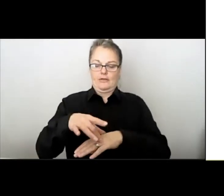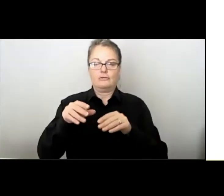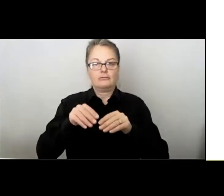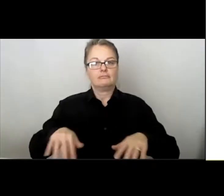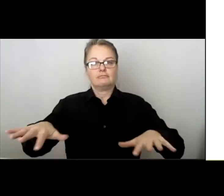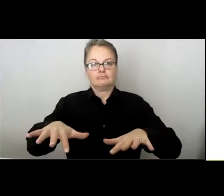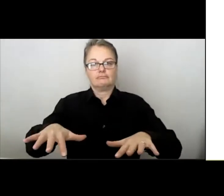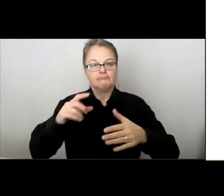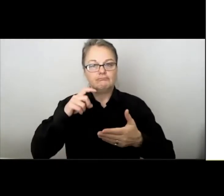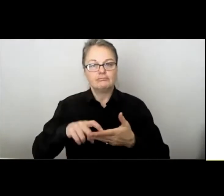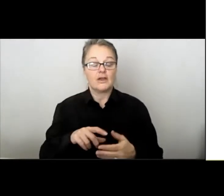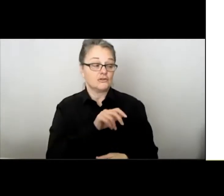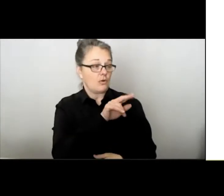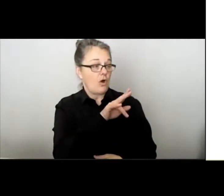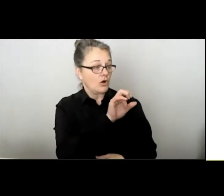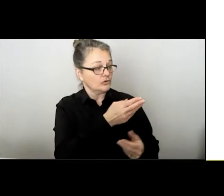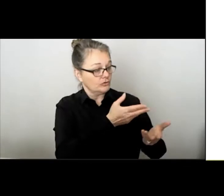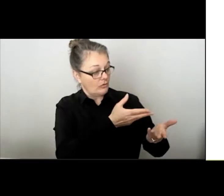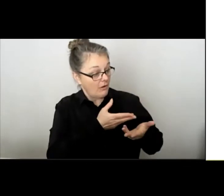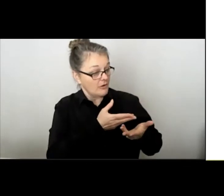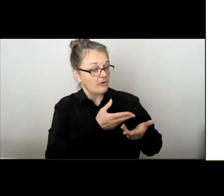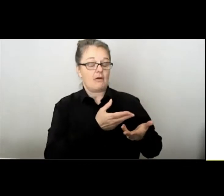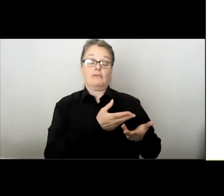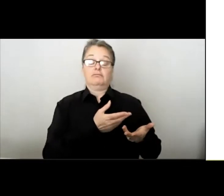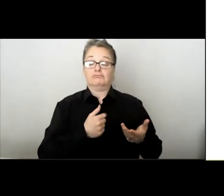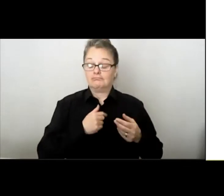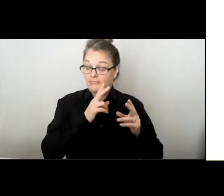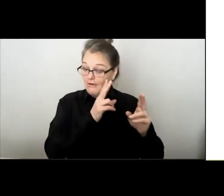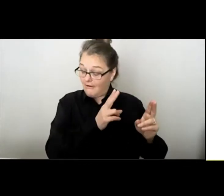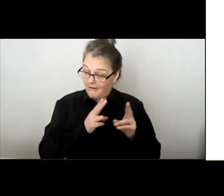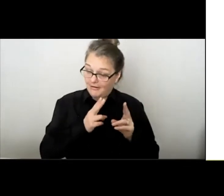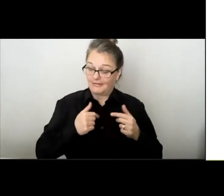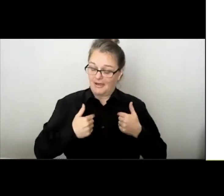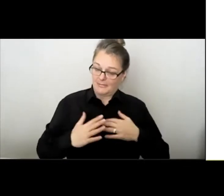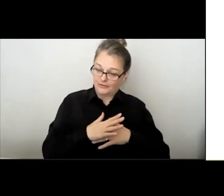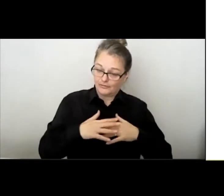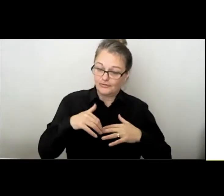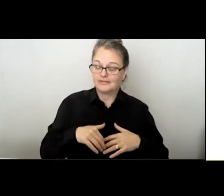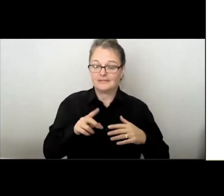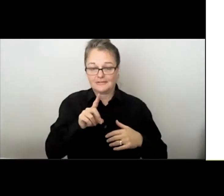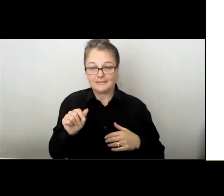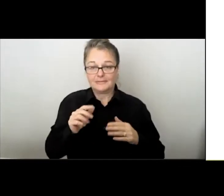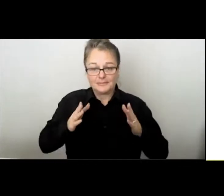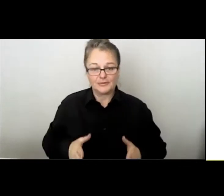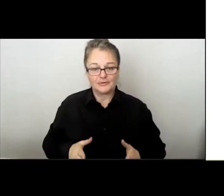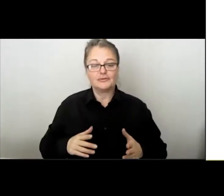ARCH, IT'S AN HONOUR FOR ME AS AN INDIGENOUS DISABLED PERSON TO OFFER THE LAND ACKNOWLEDGMENT.